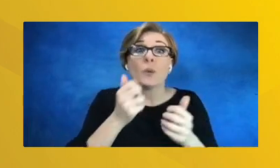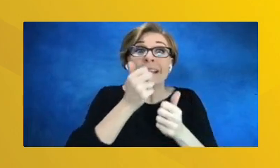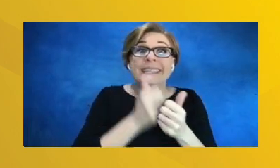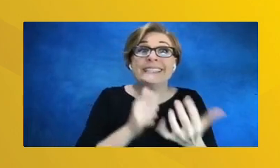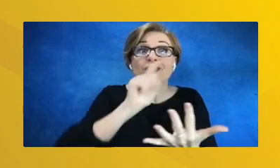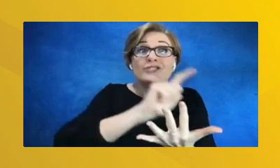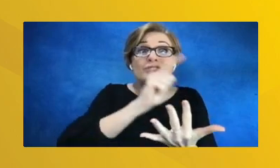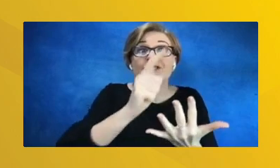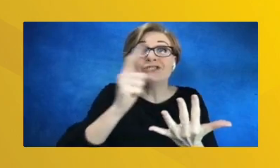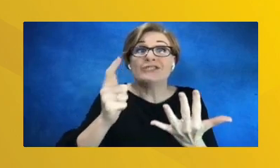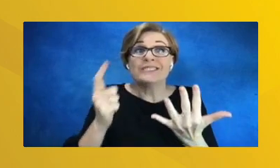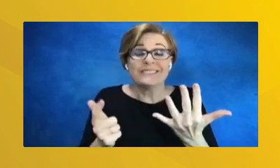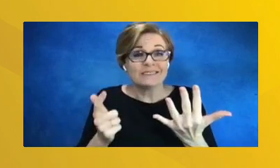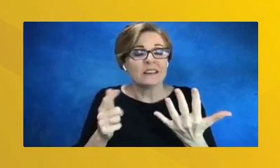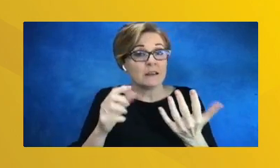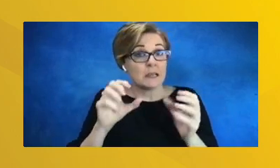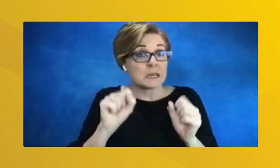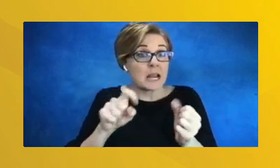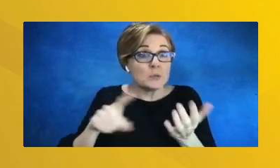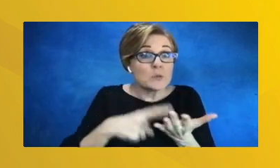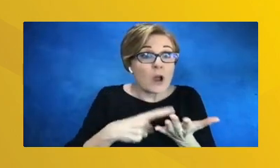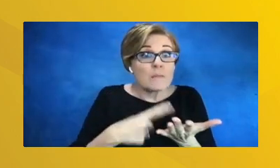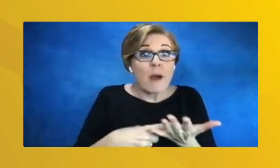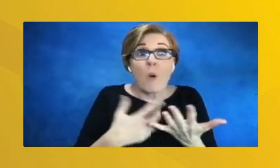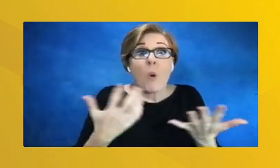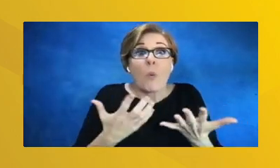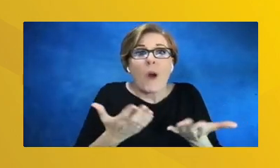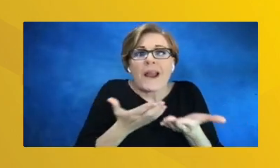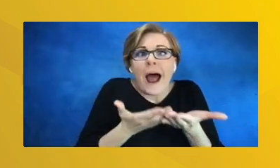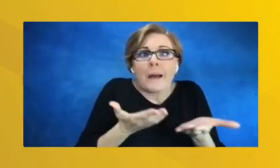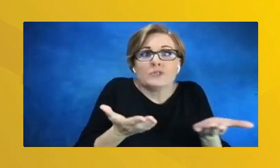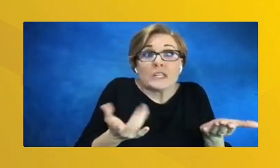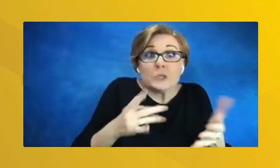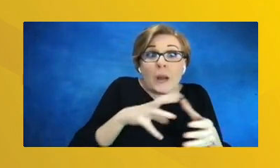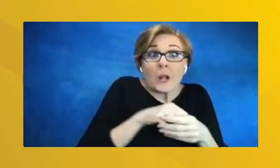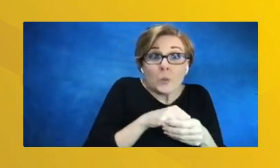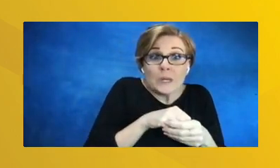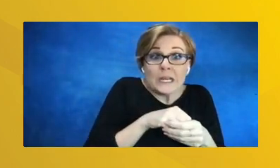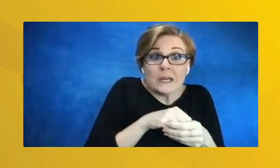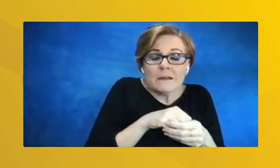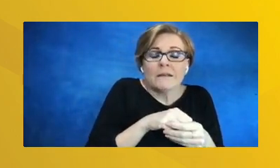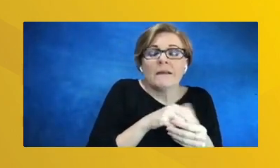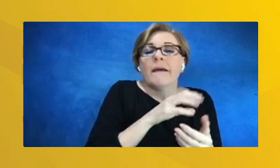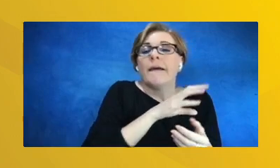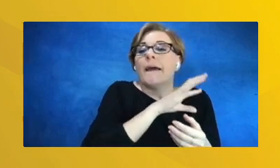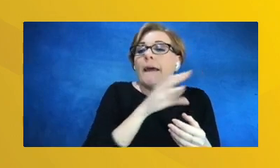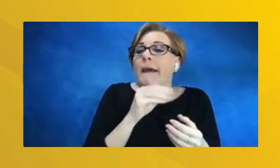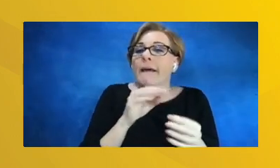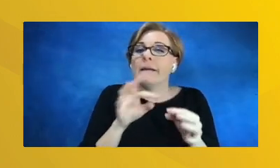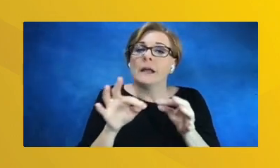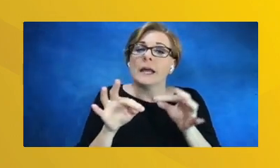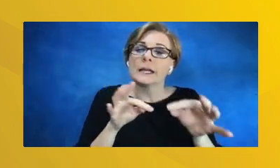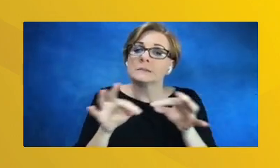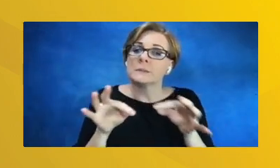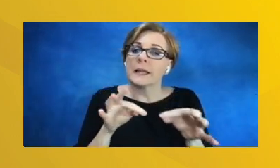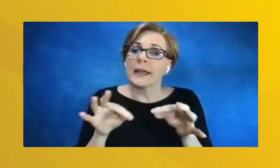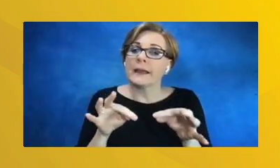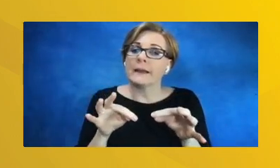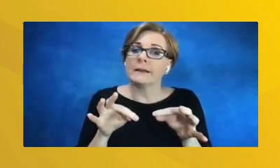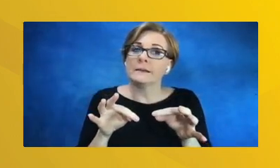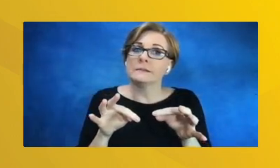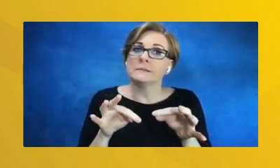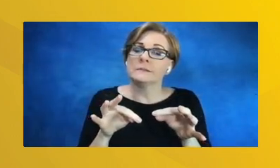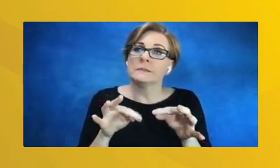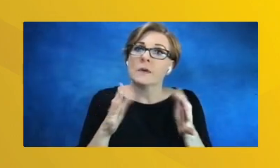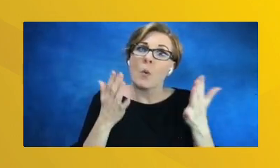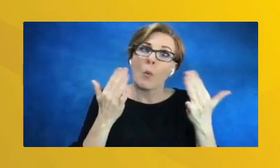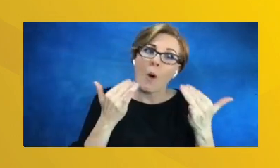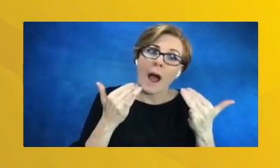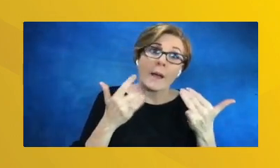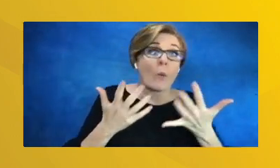the treasure hunt and explain why or what tip they wanted to give to the Head Start